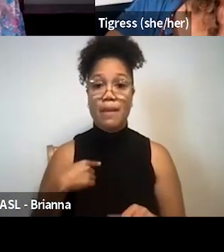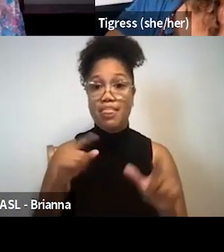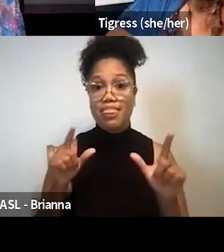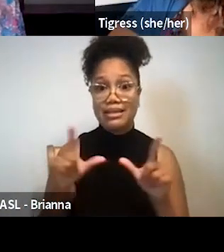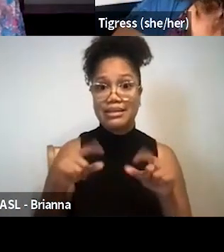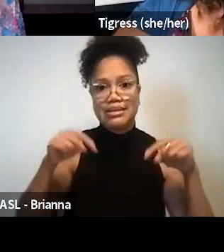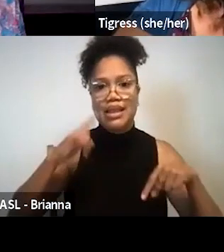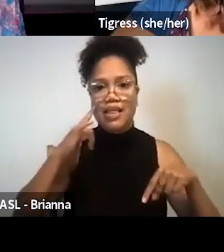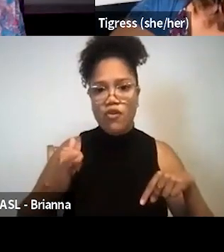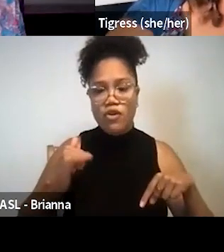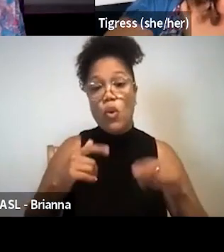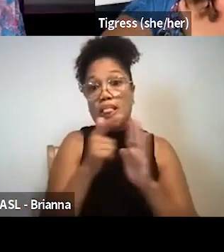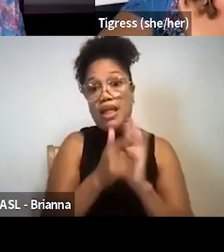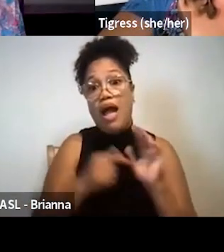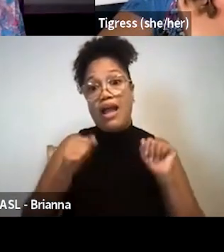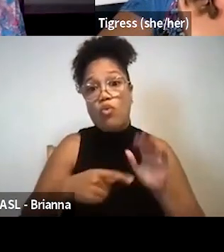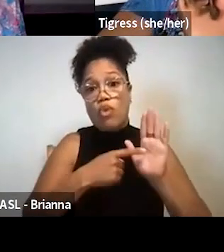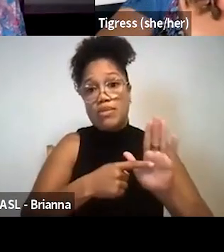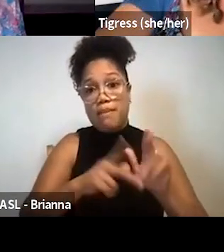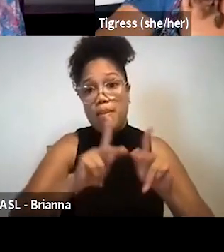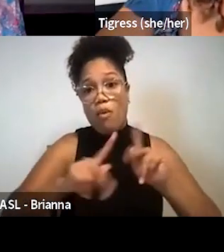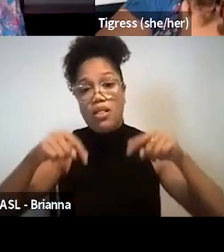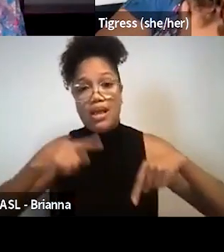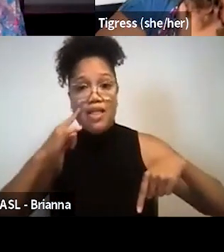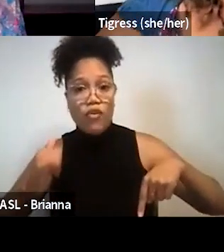So legally I can represent people in California, people outside of California.